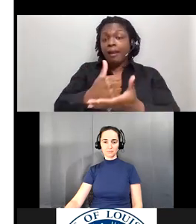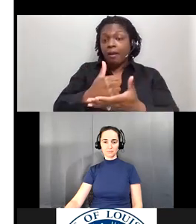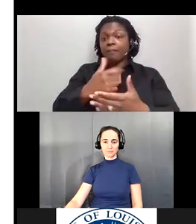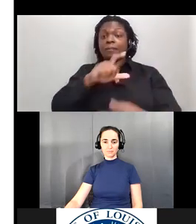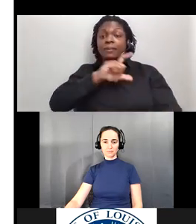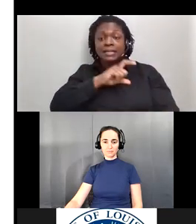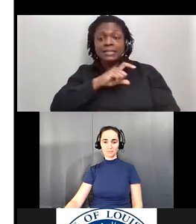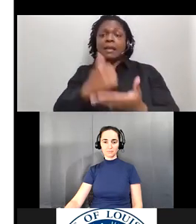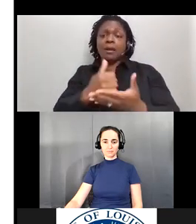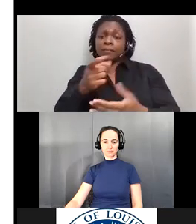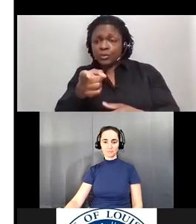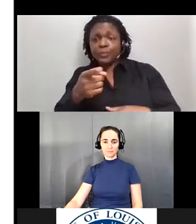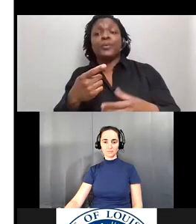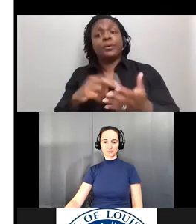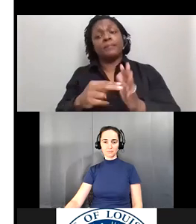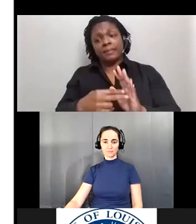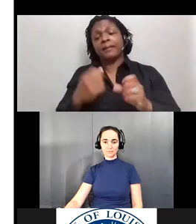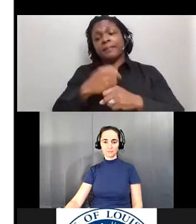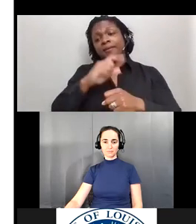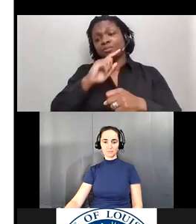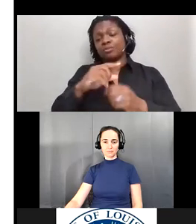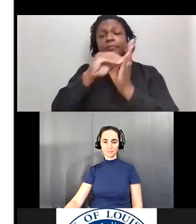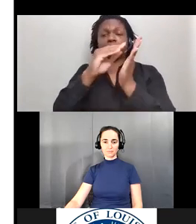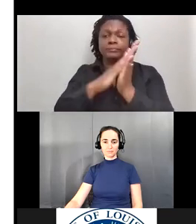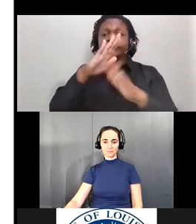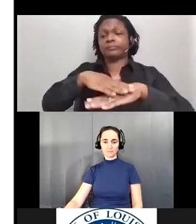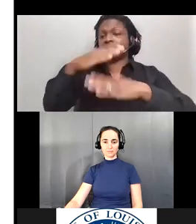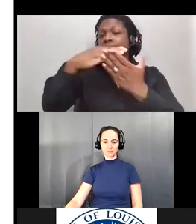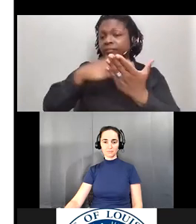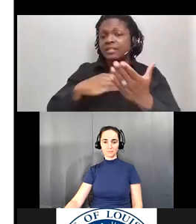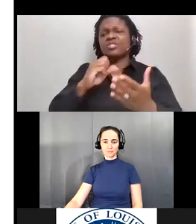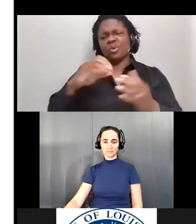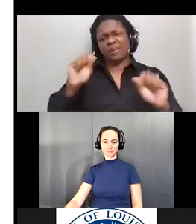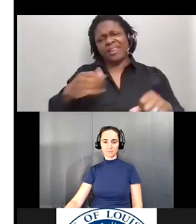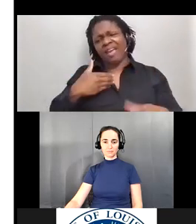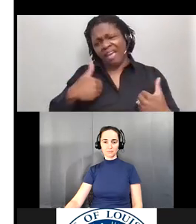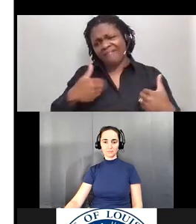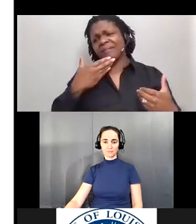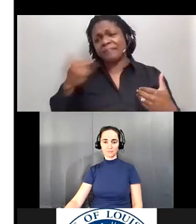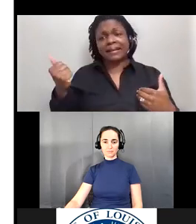people are linked up to have a real good outcome and the best possible outcome that we can have so you'll probably hear me say caregiver again.